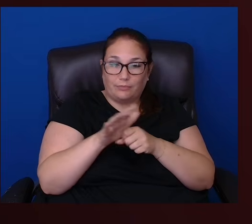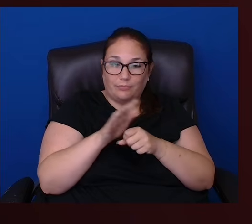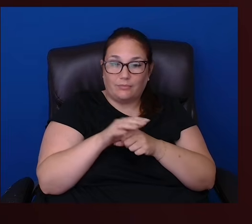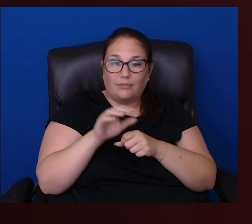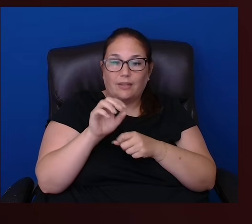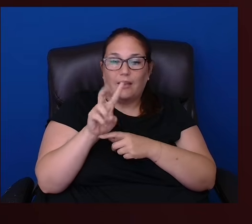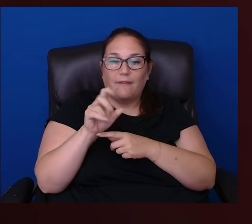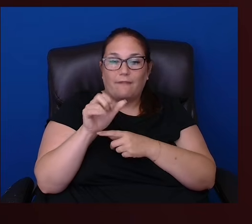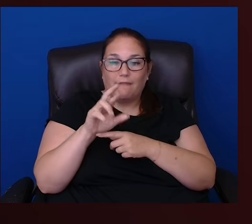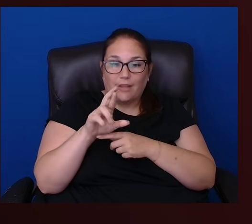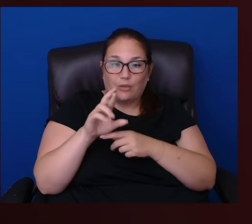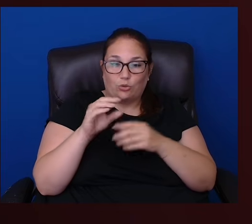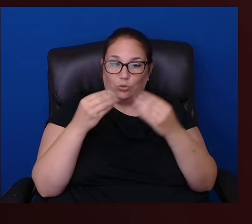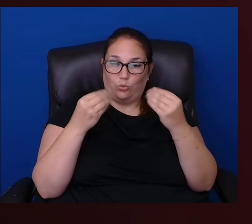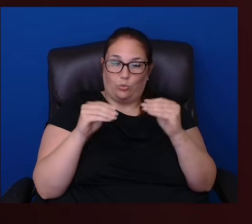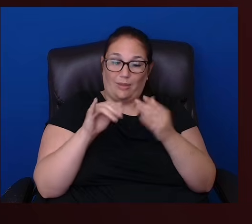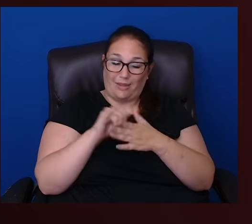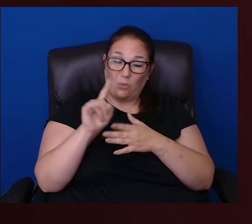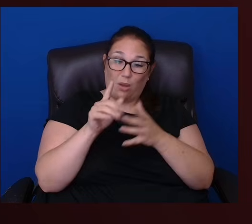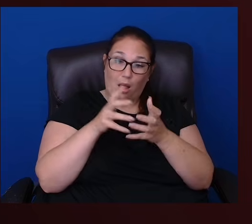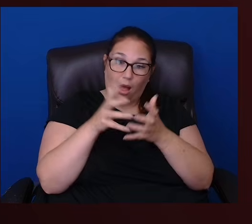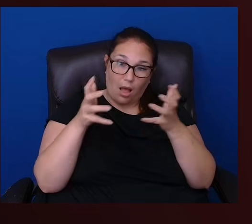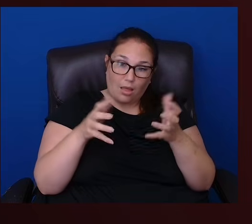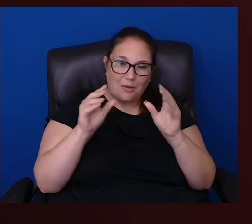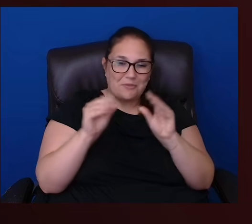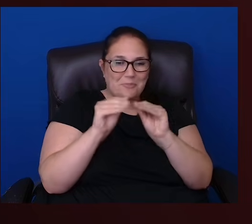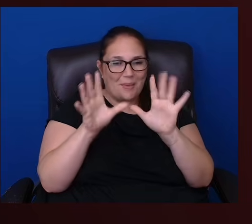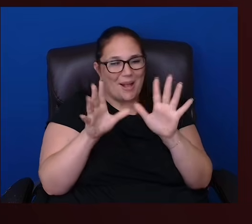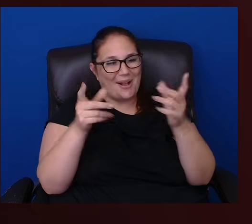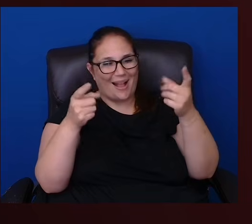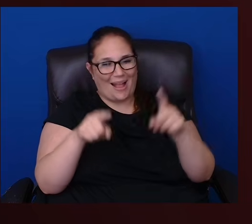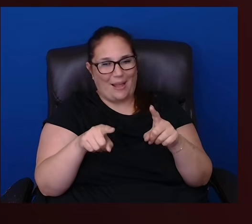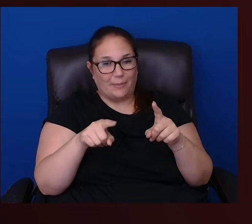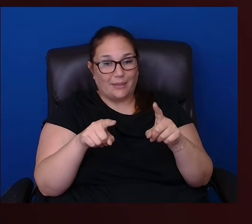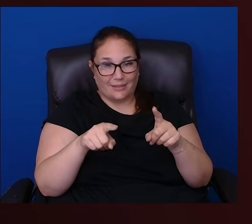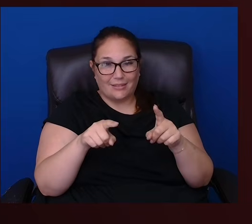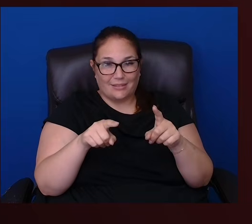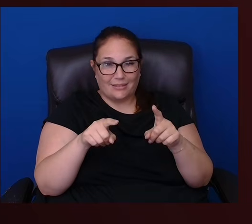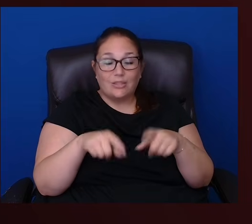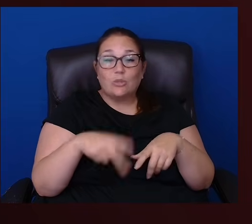and that is where a lot of magic happens. You'll see in this application we're going to be